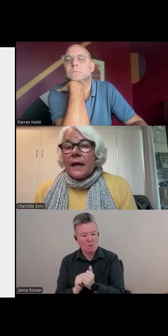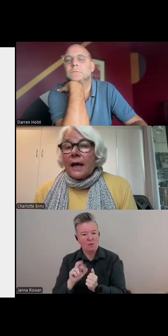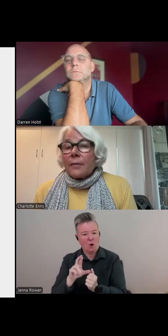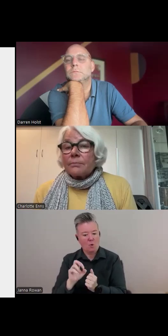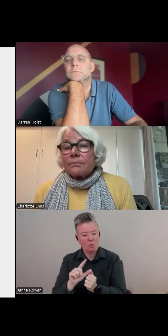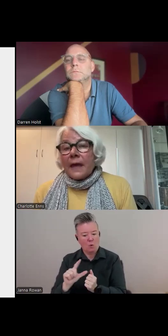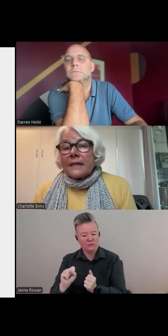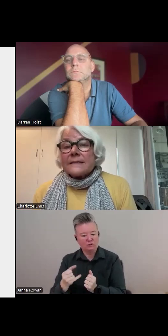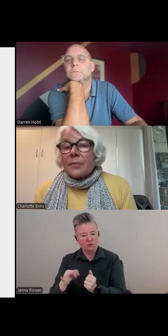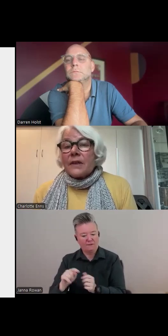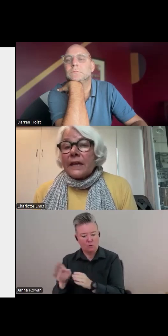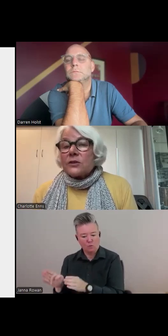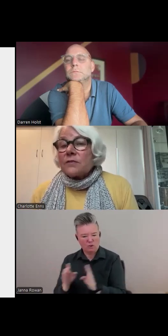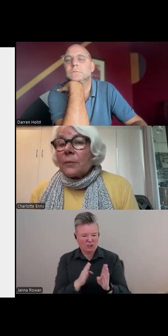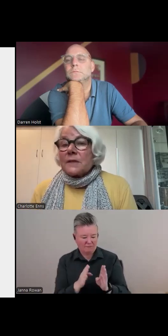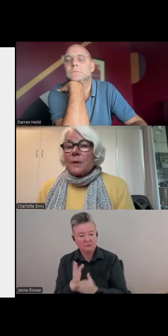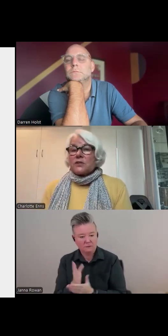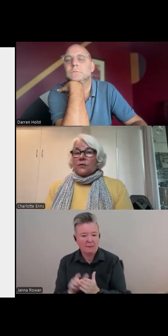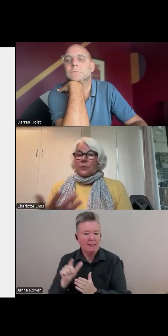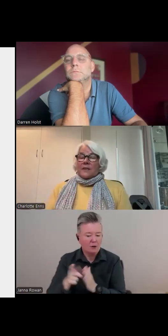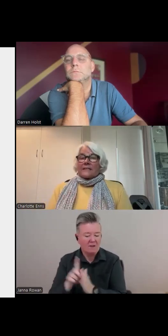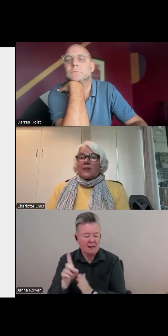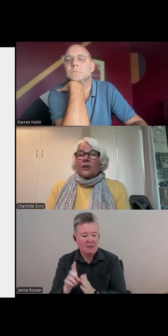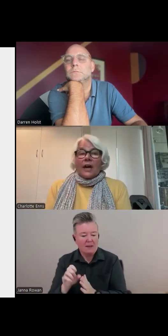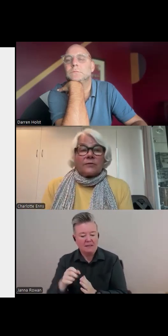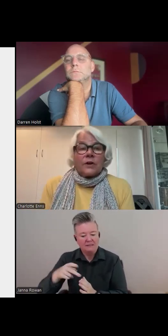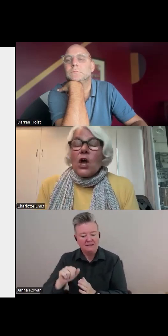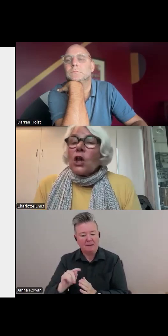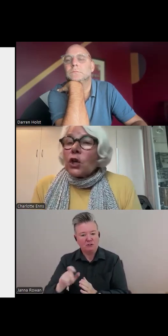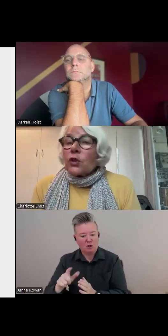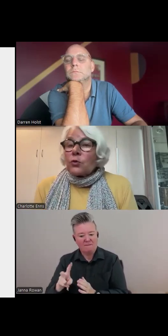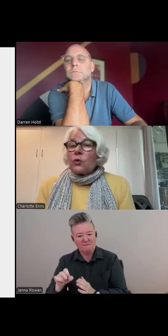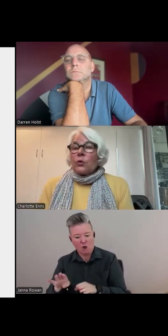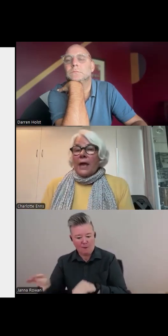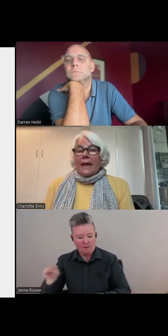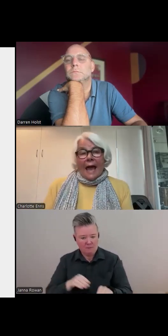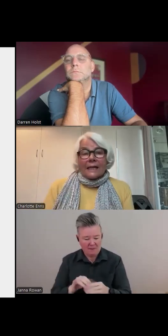in role shift and some of the later-developing spatial verbs. That's how you kind of